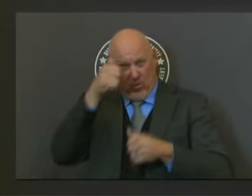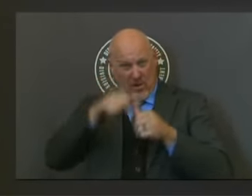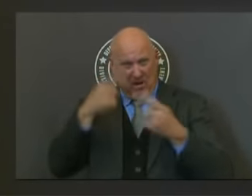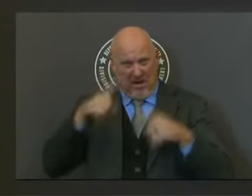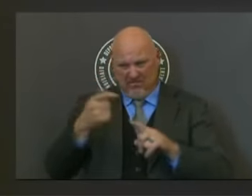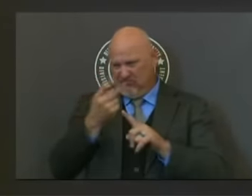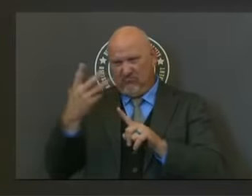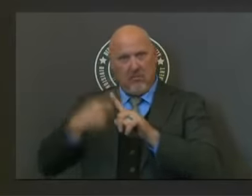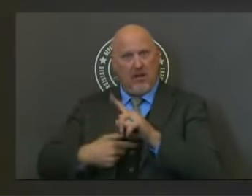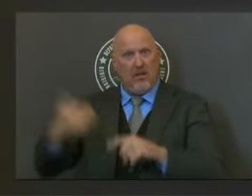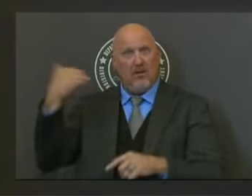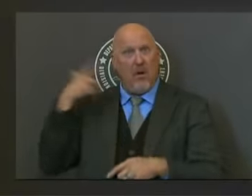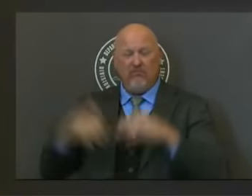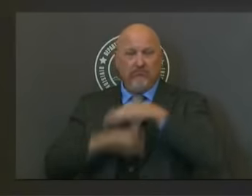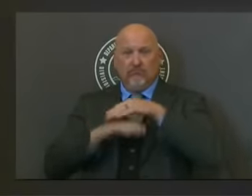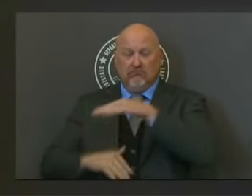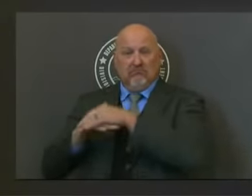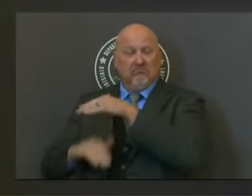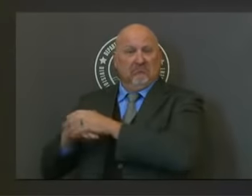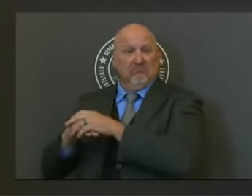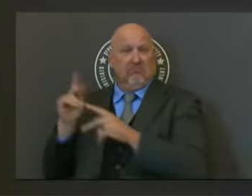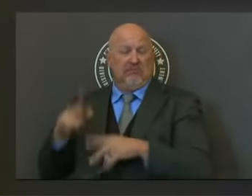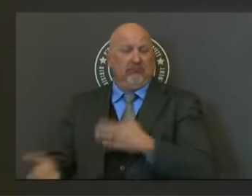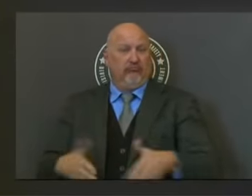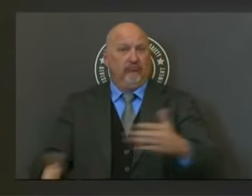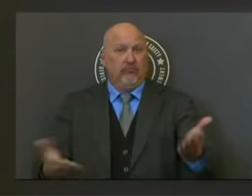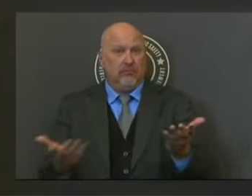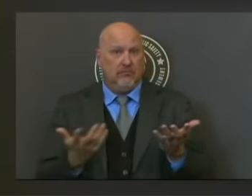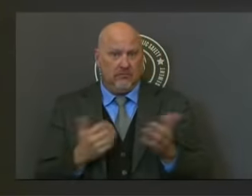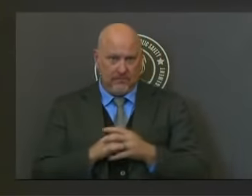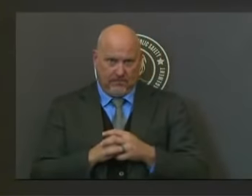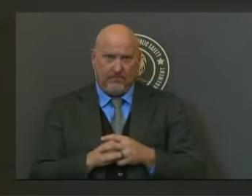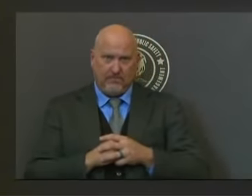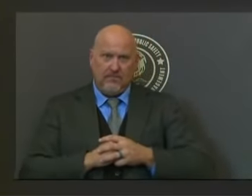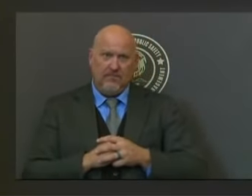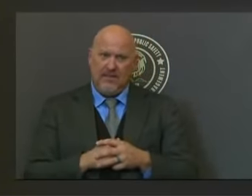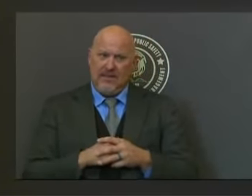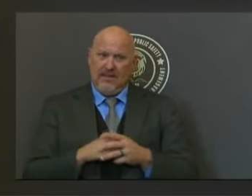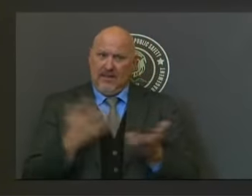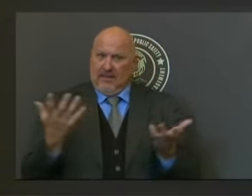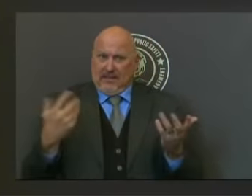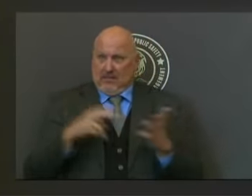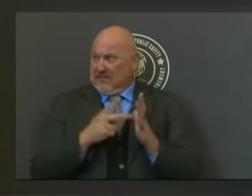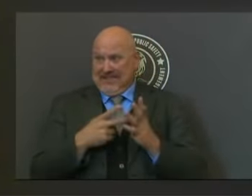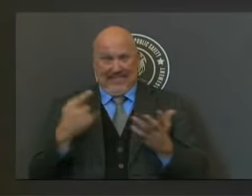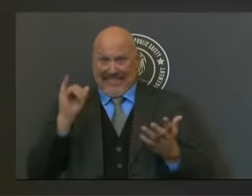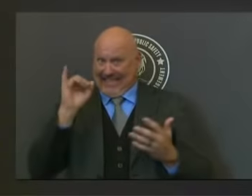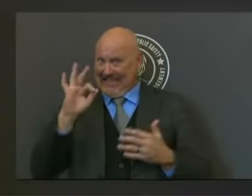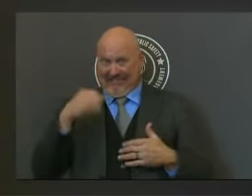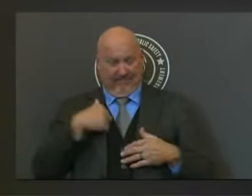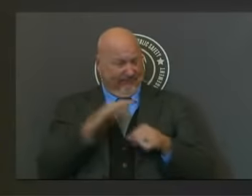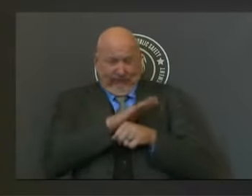that point where we can't provide the highest level of care that we know we can